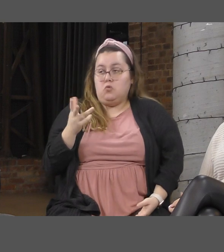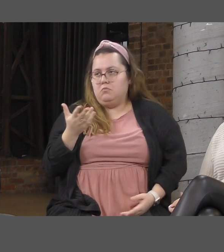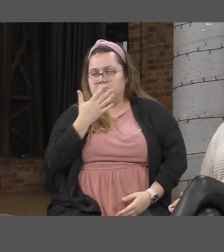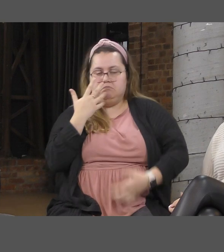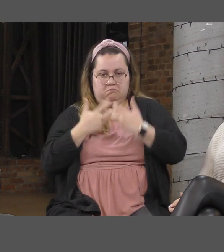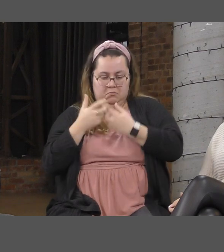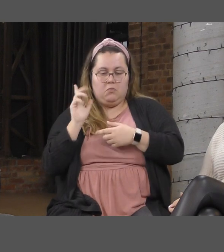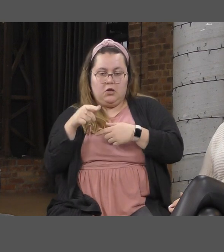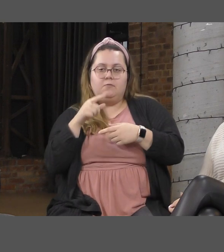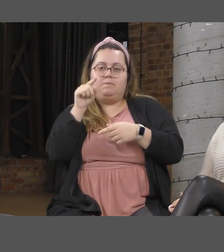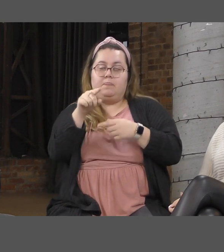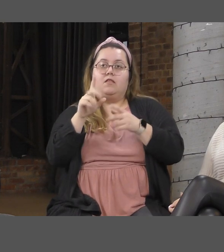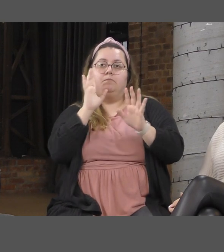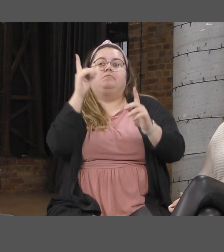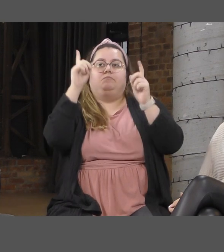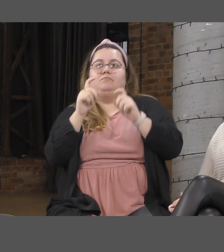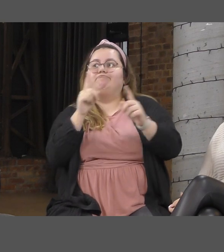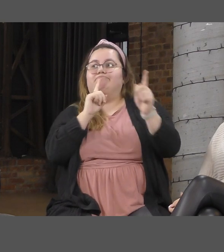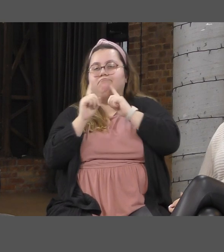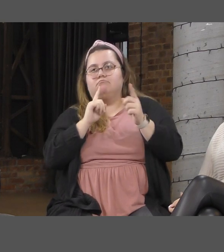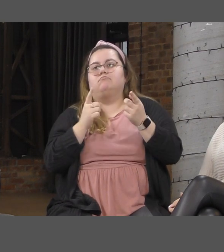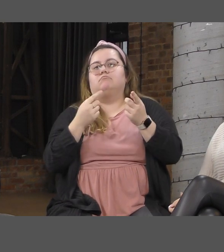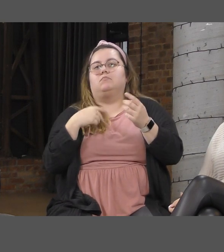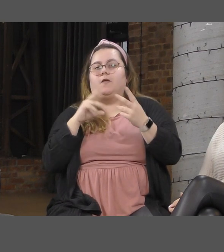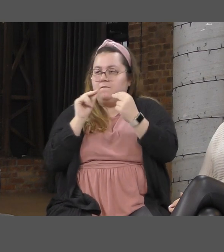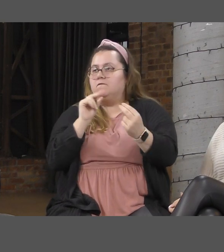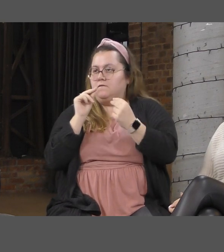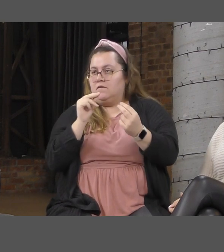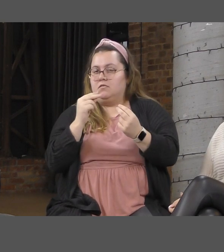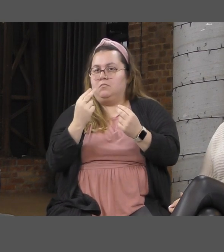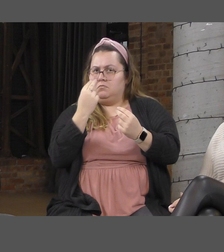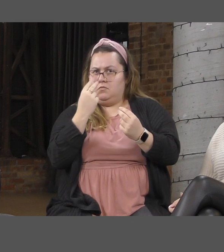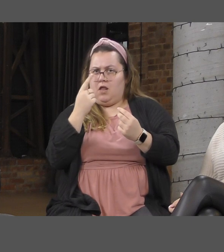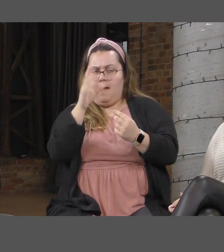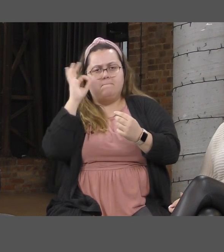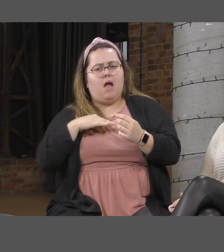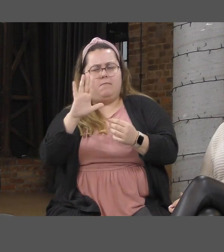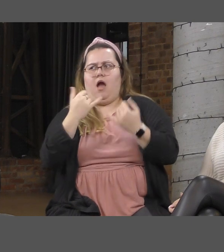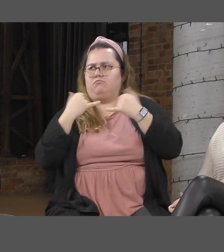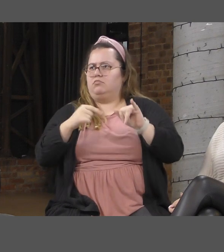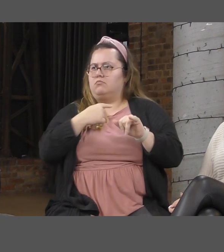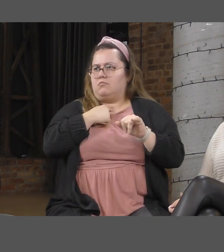they invite me for an interview job interview, fine, we start talking phonically.